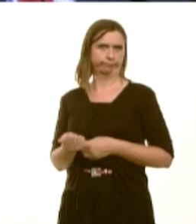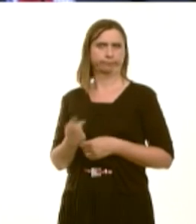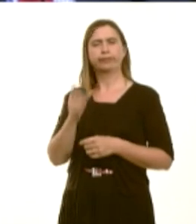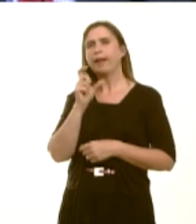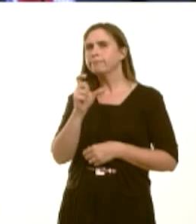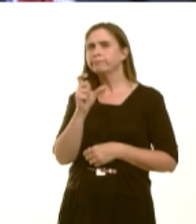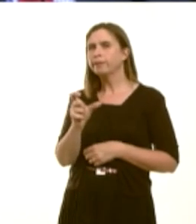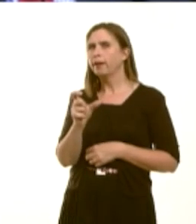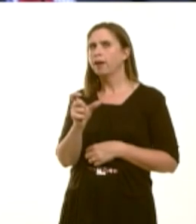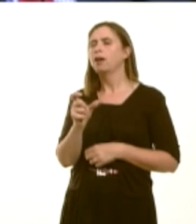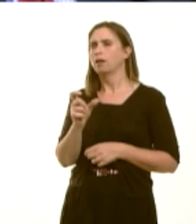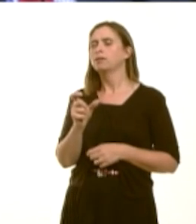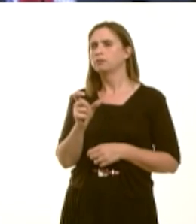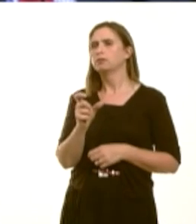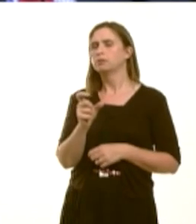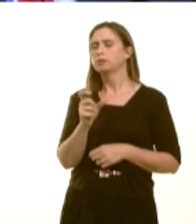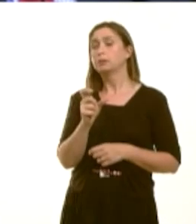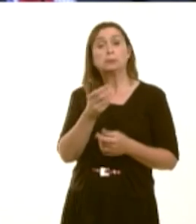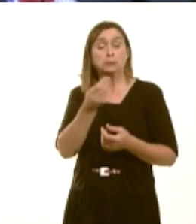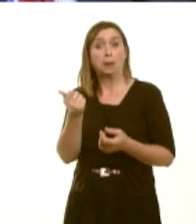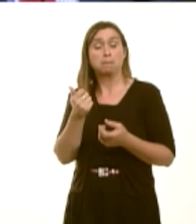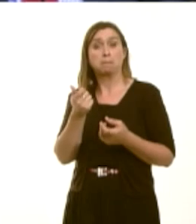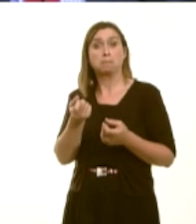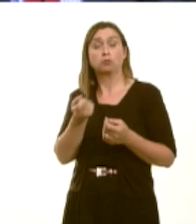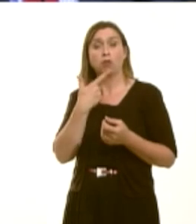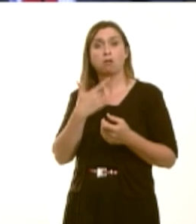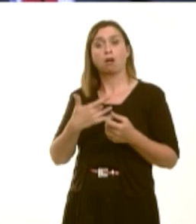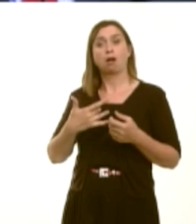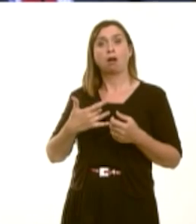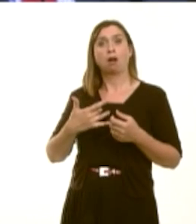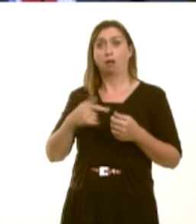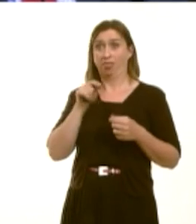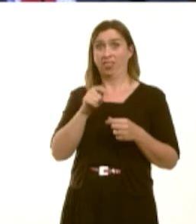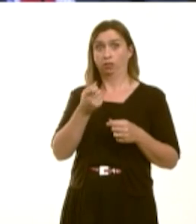we know thatósome drugs will prolong life for longer than others and, for some people,